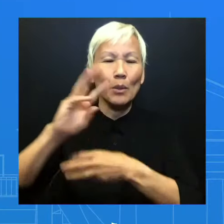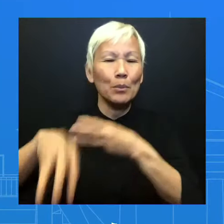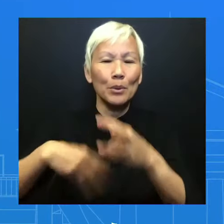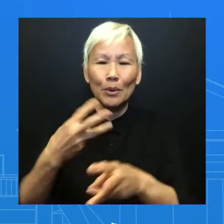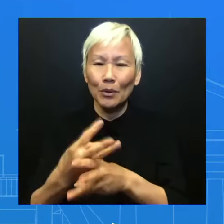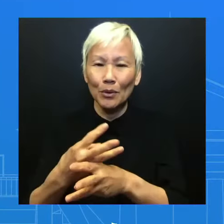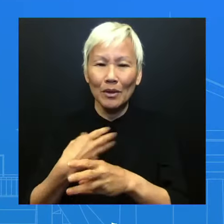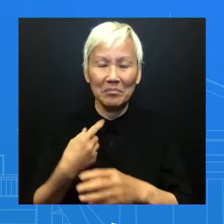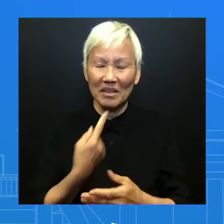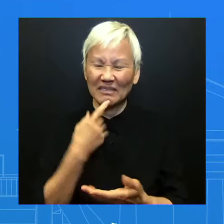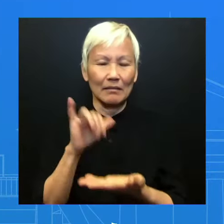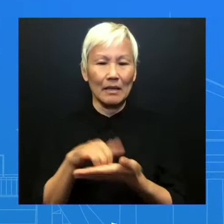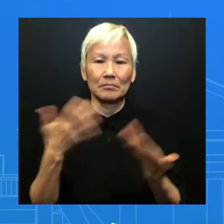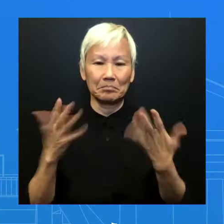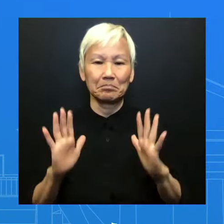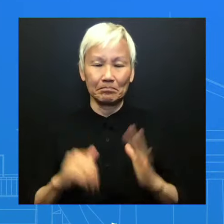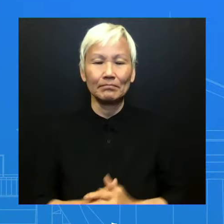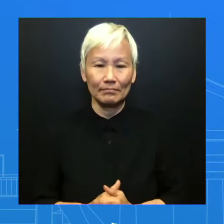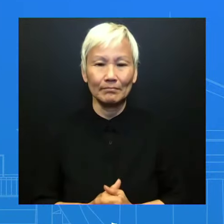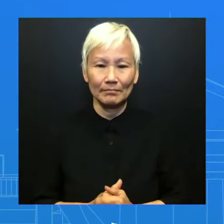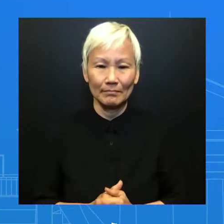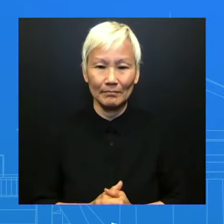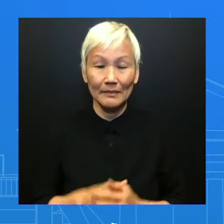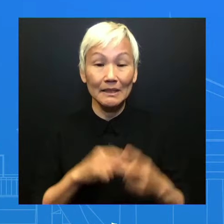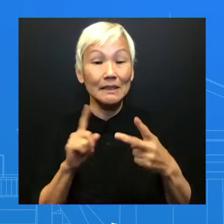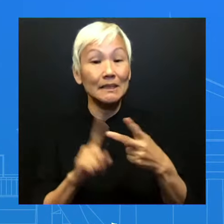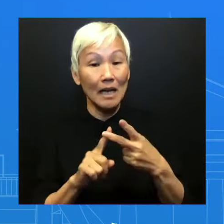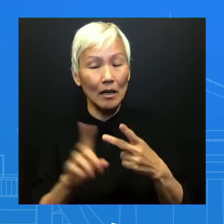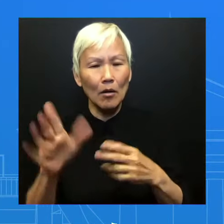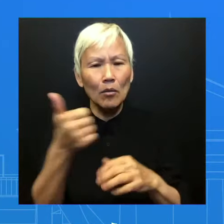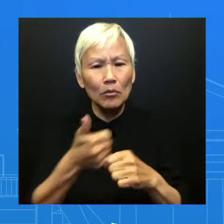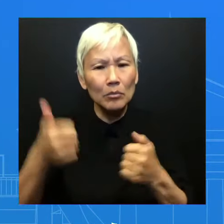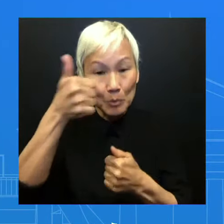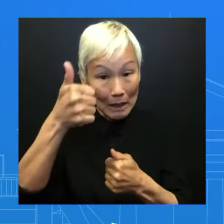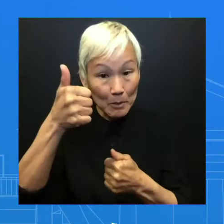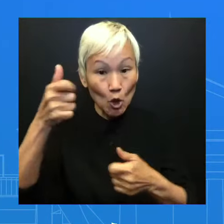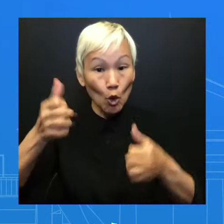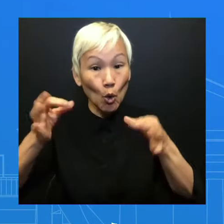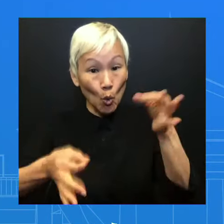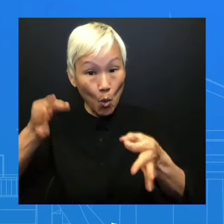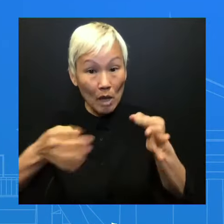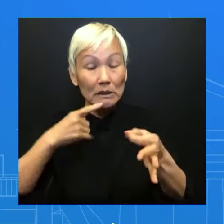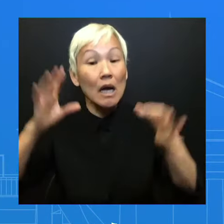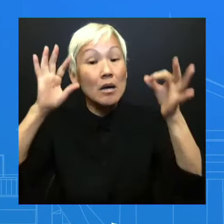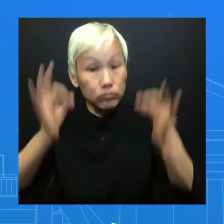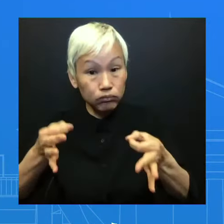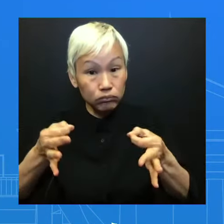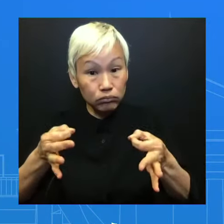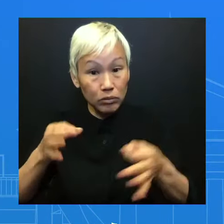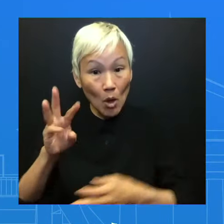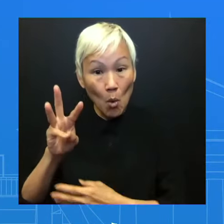The Press: Secondly, the Supreme Court said in a ruling today that wetlands can only be regulated under the Clean Water Act